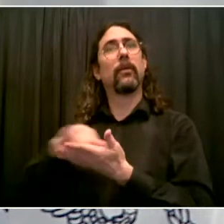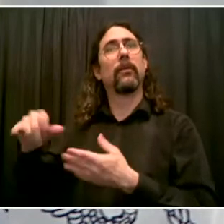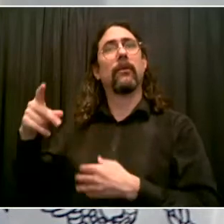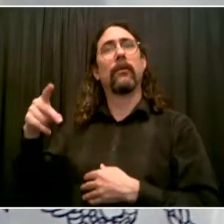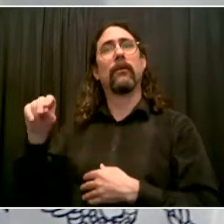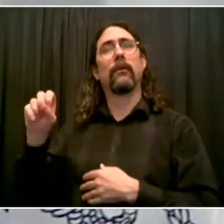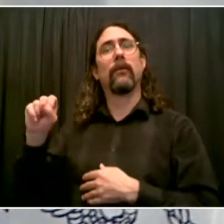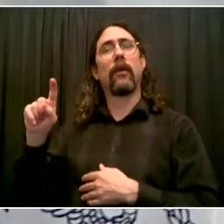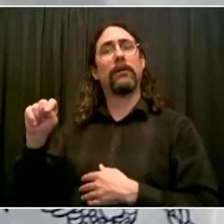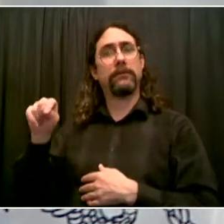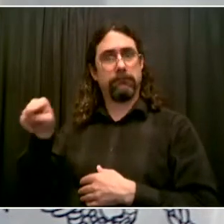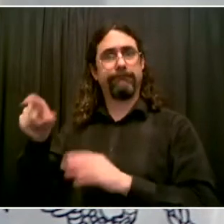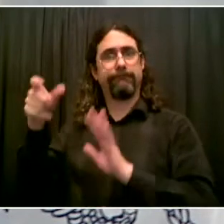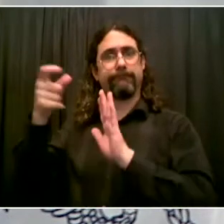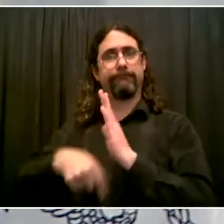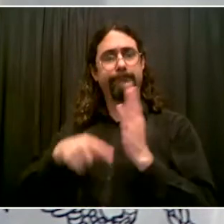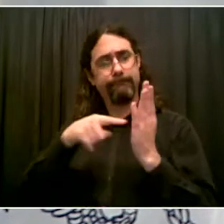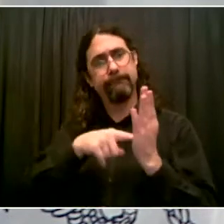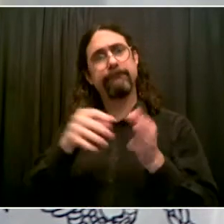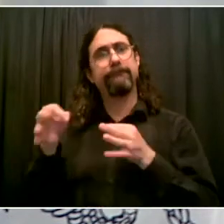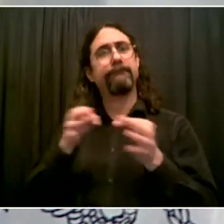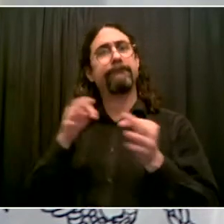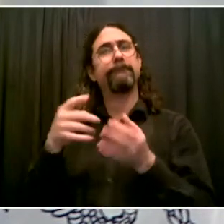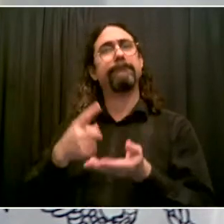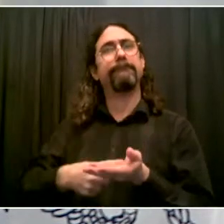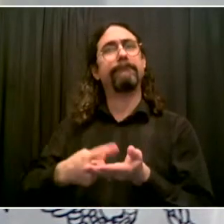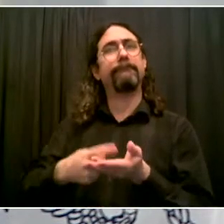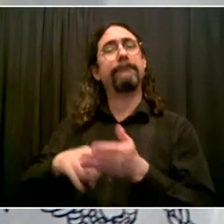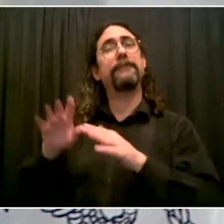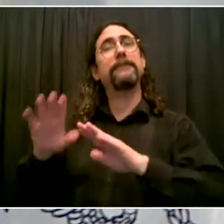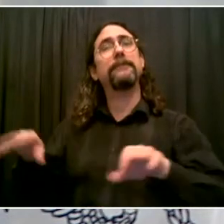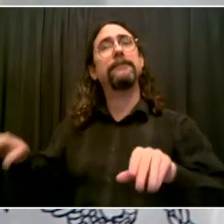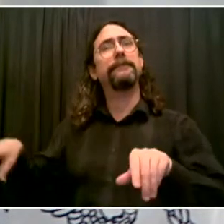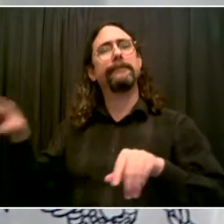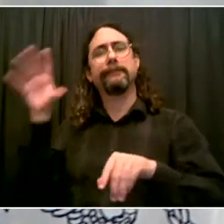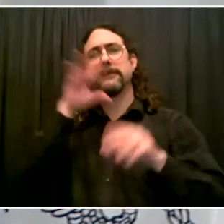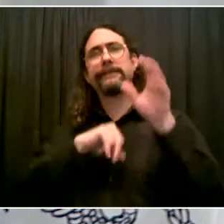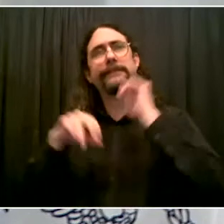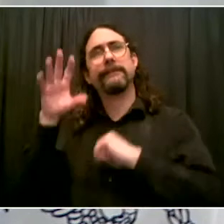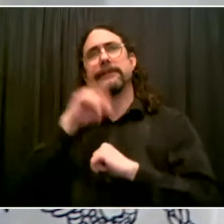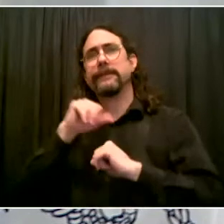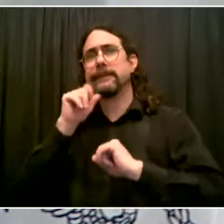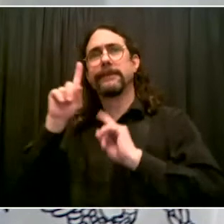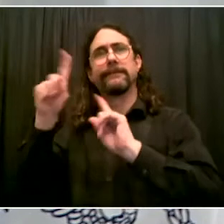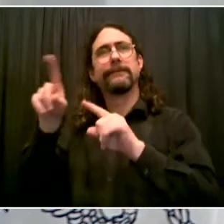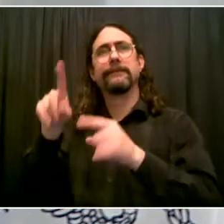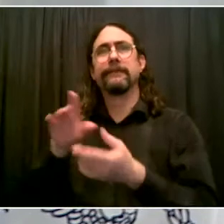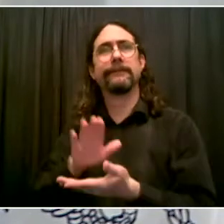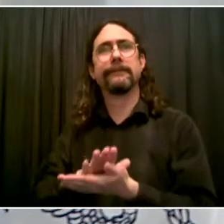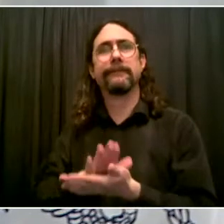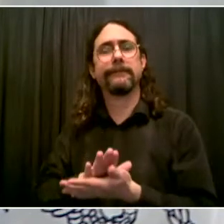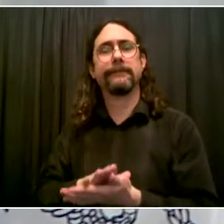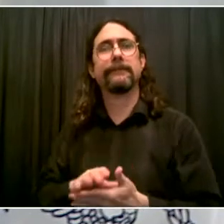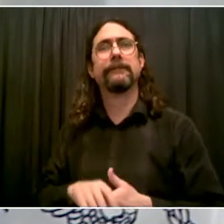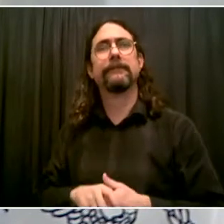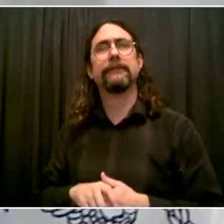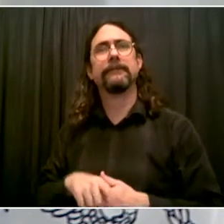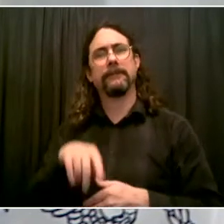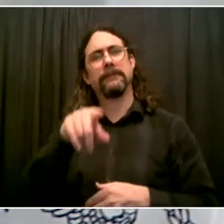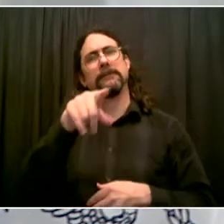ACROSS THE